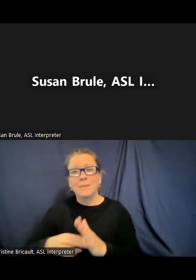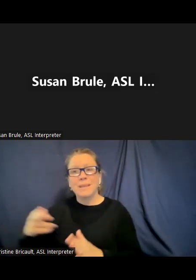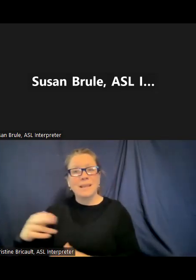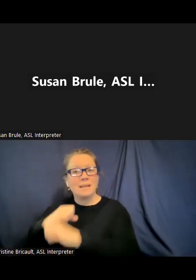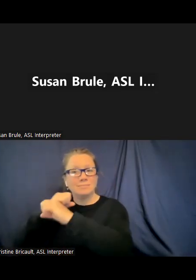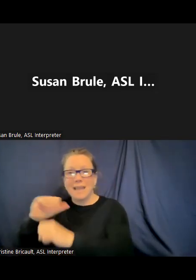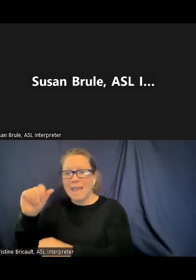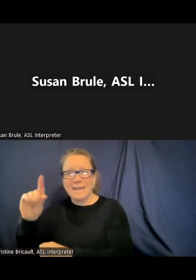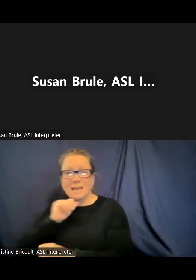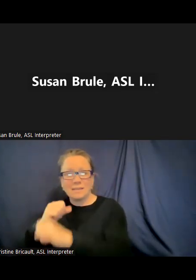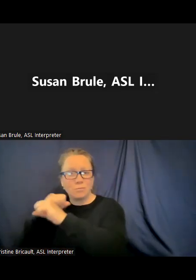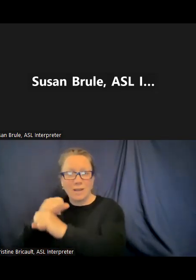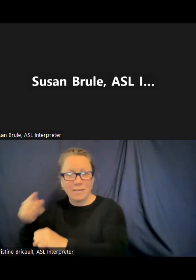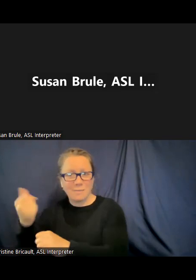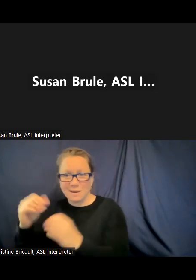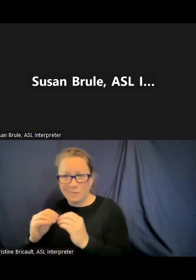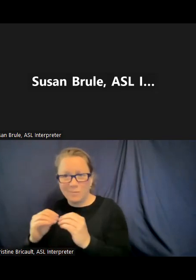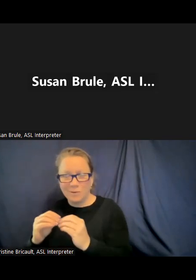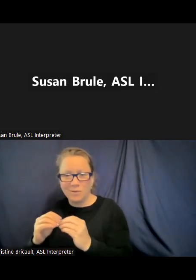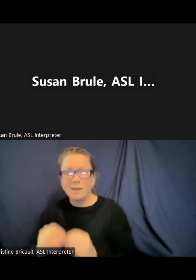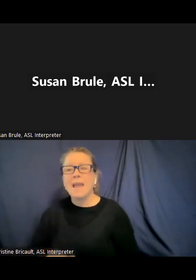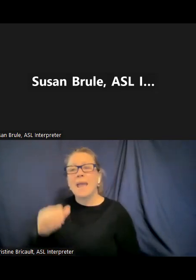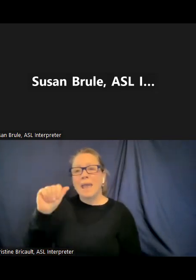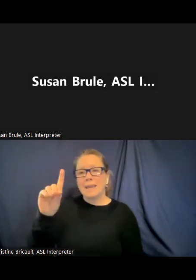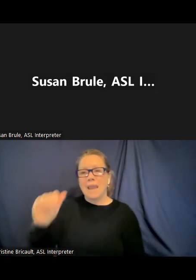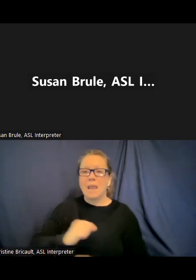The ADA covers qualified individuals with disabilities.